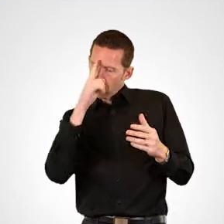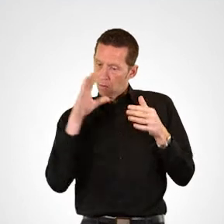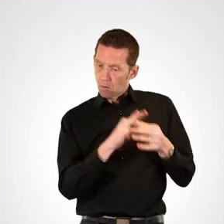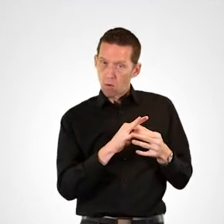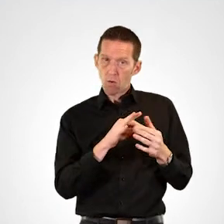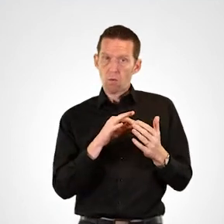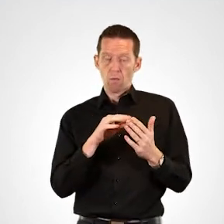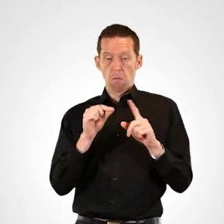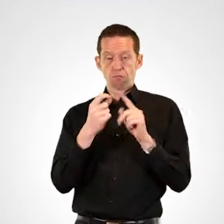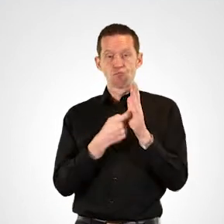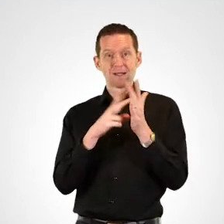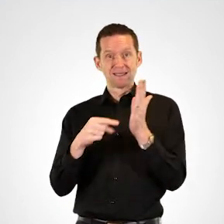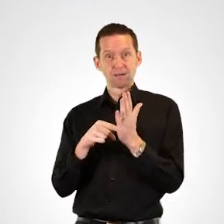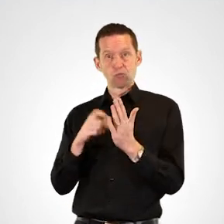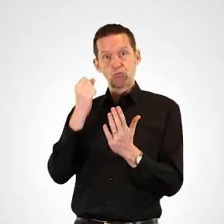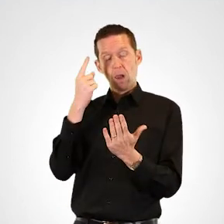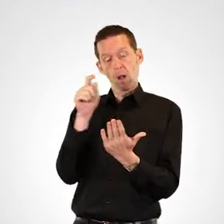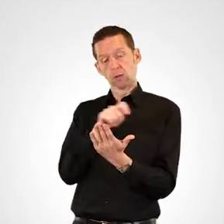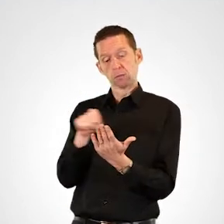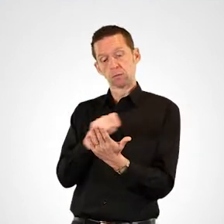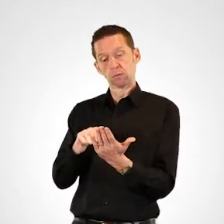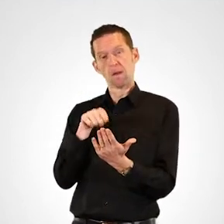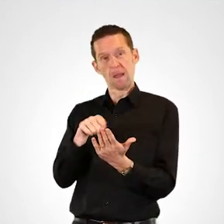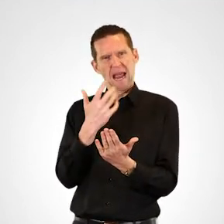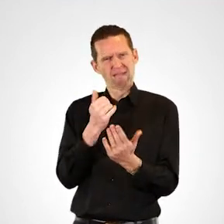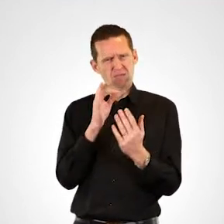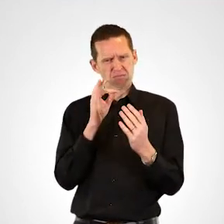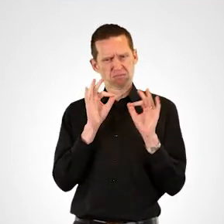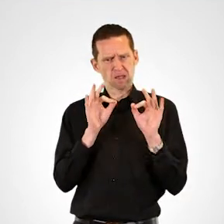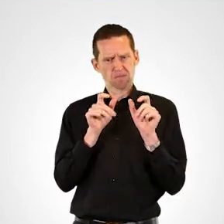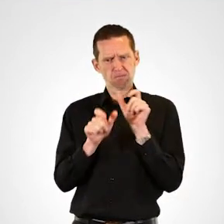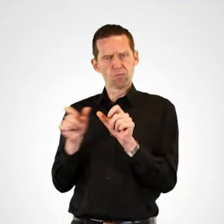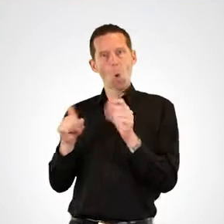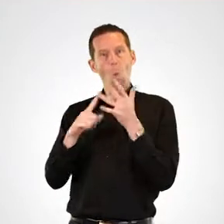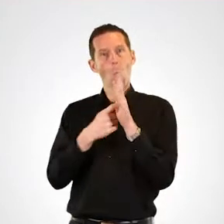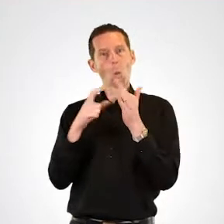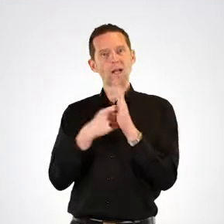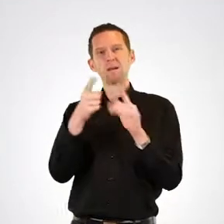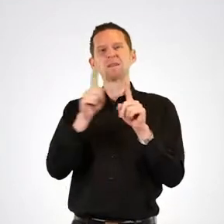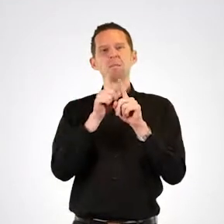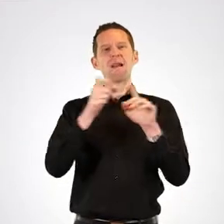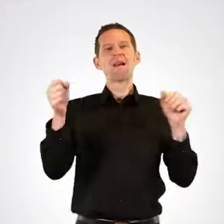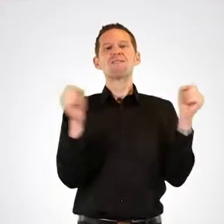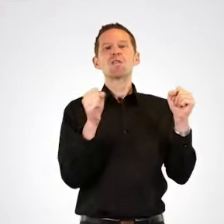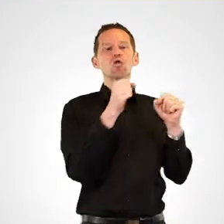they realise that it's more than just scribbles, these scribbles have some kind of order about them. "I've been playing with magnetic letters,